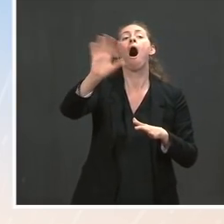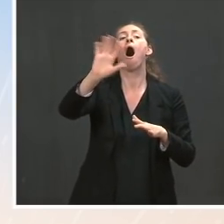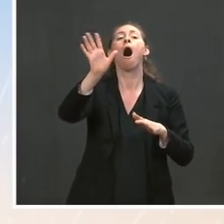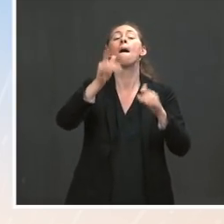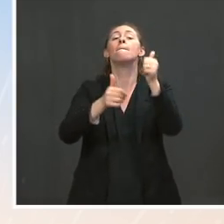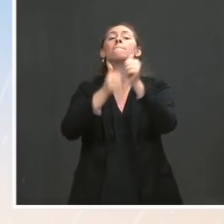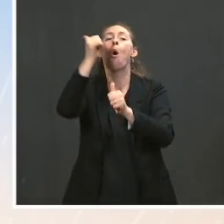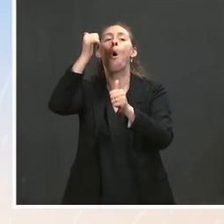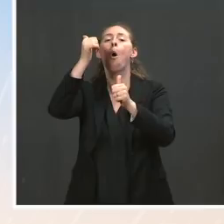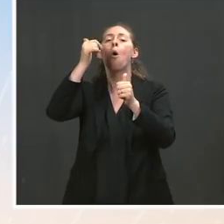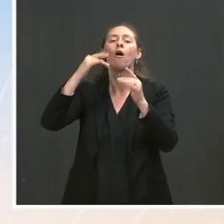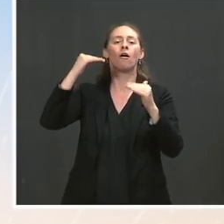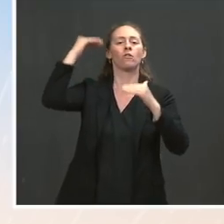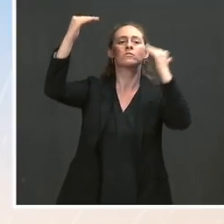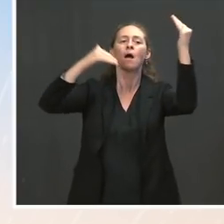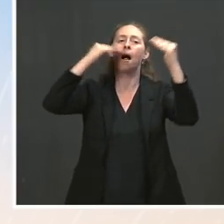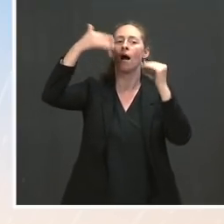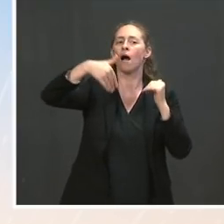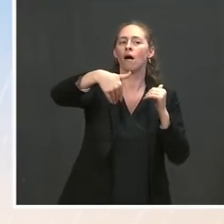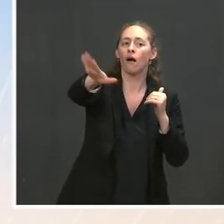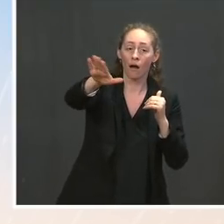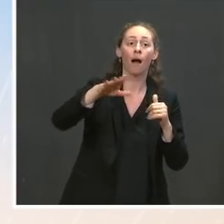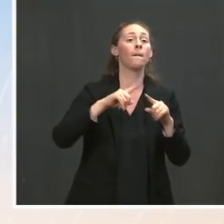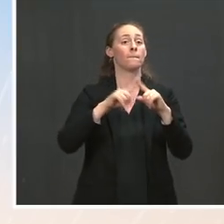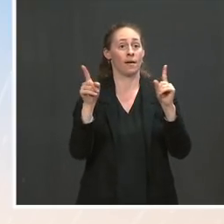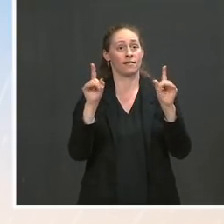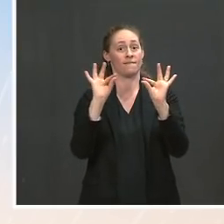87 percent of them are being taken into the United States,